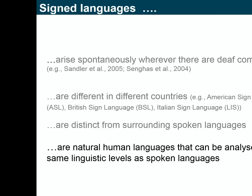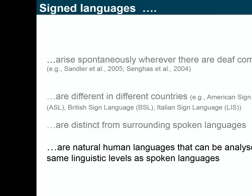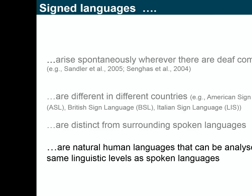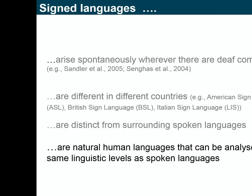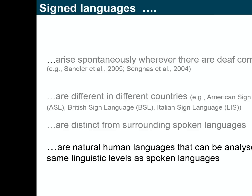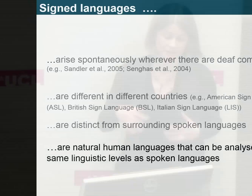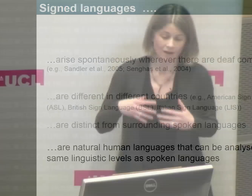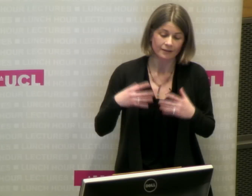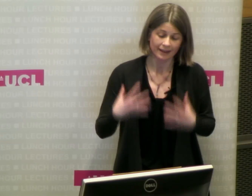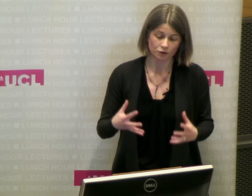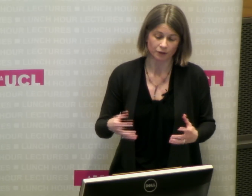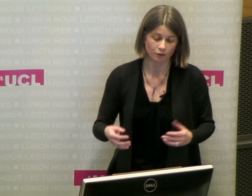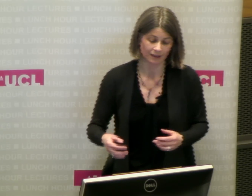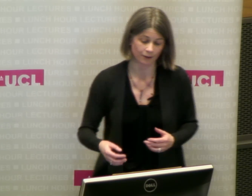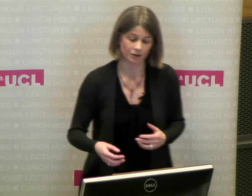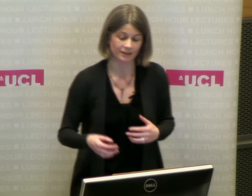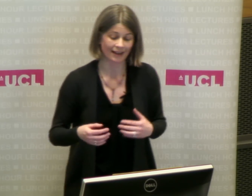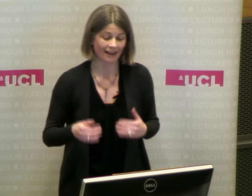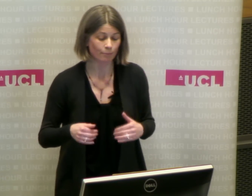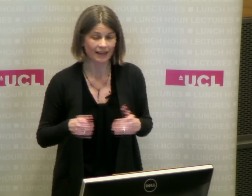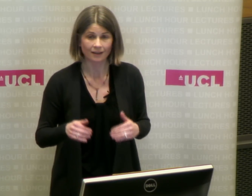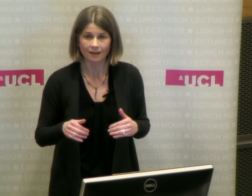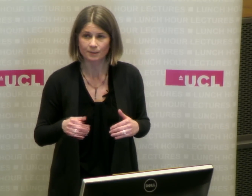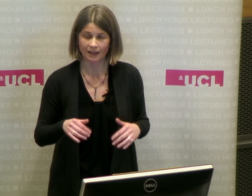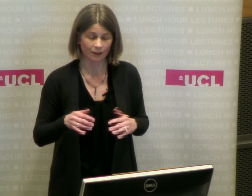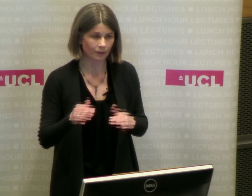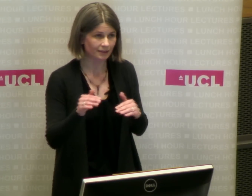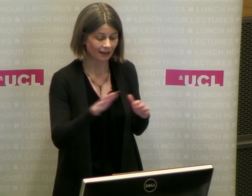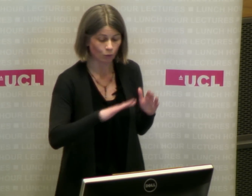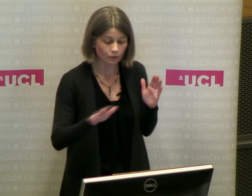that sign languages are natural human languages, that can be analysed by linguists